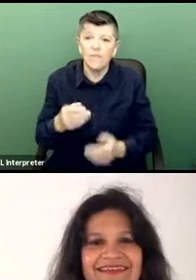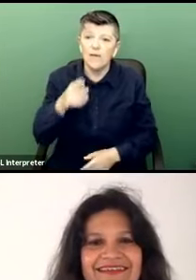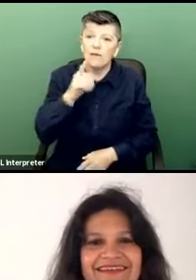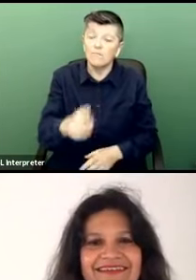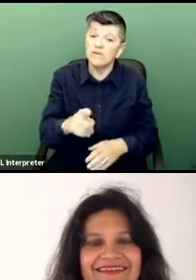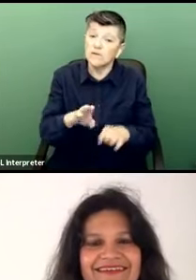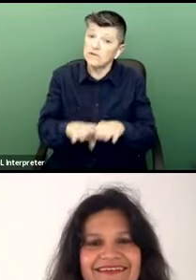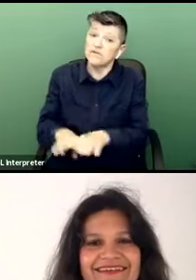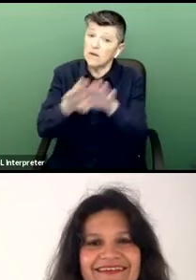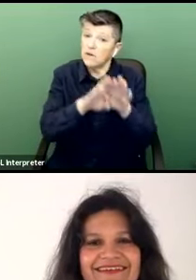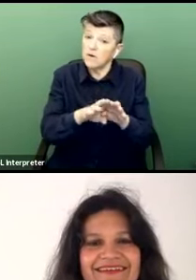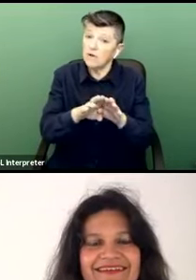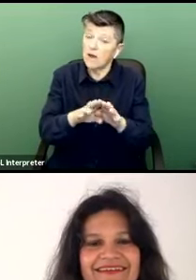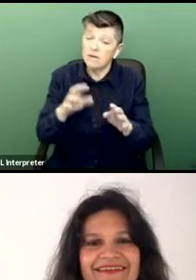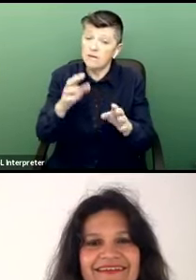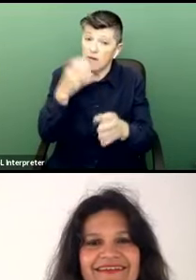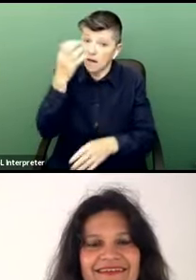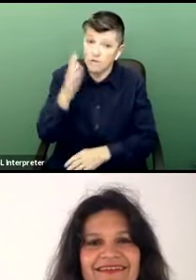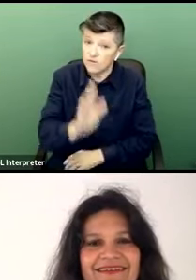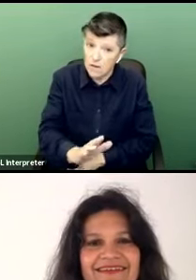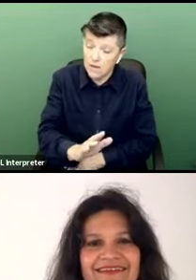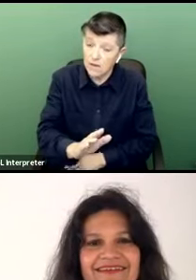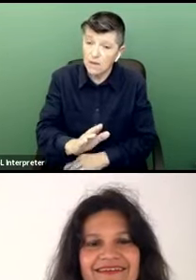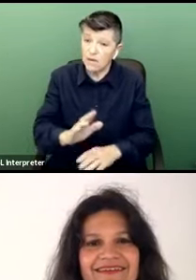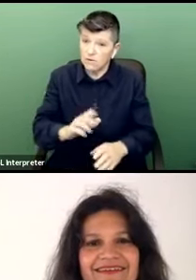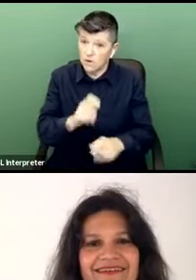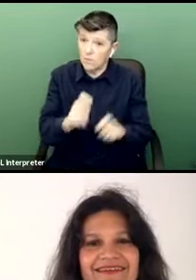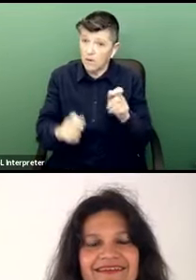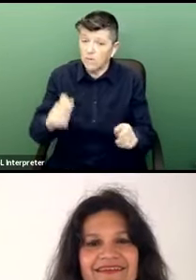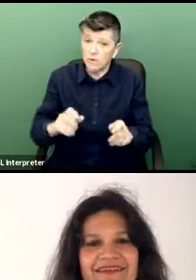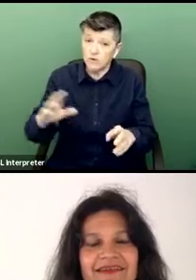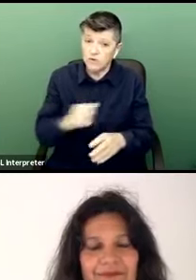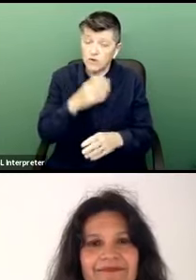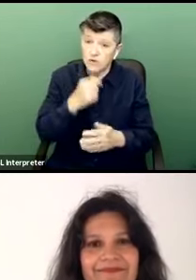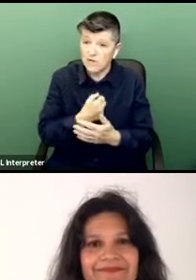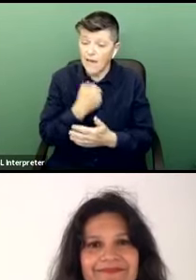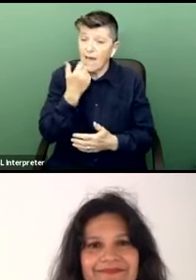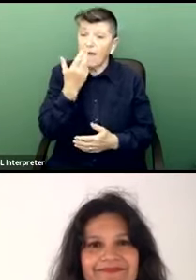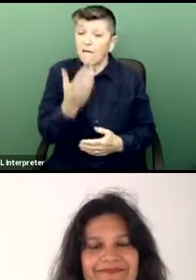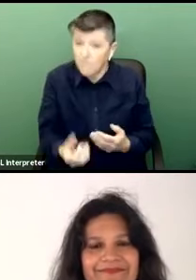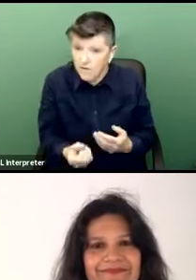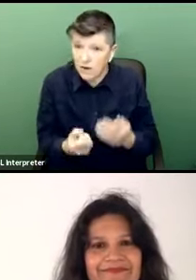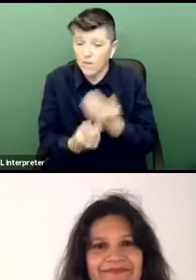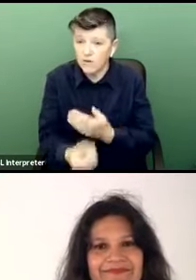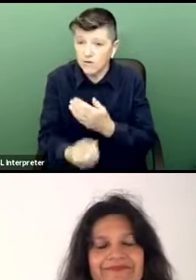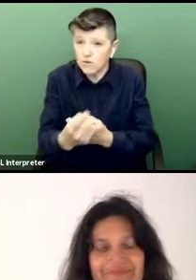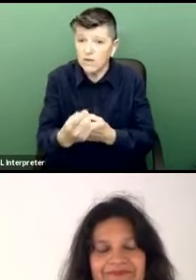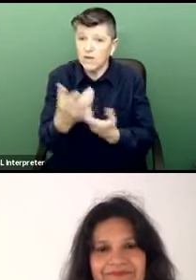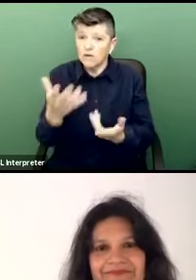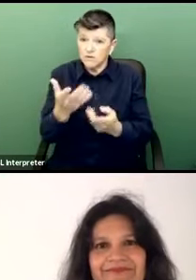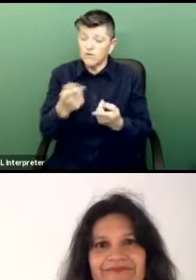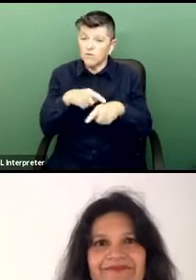to think about these problems and fulfil ways and means of how to relate them.